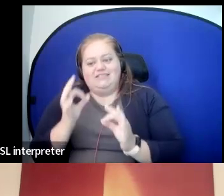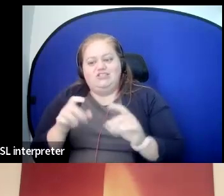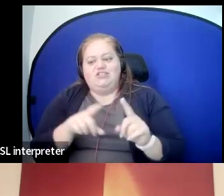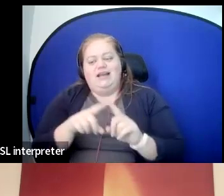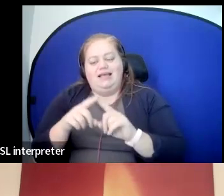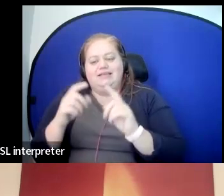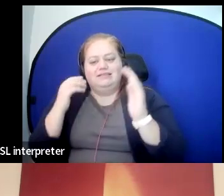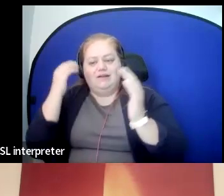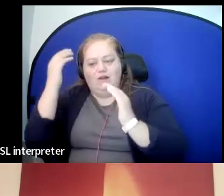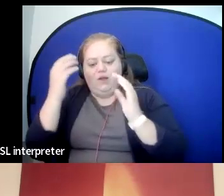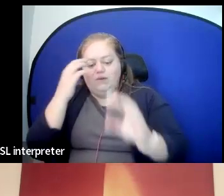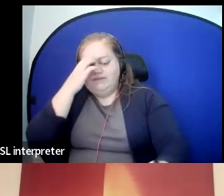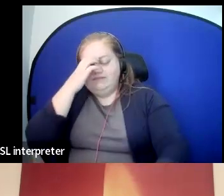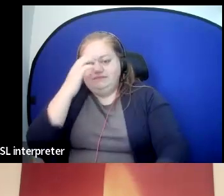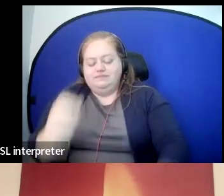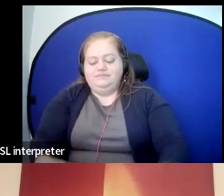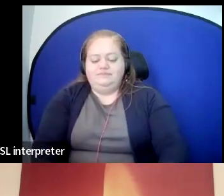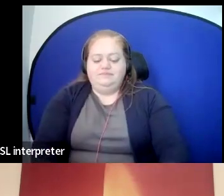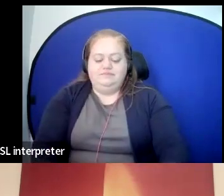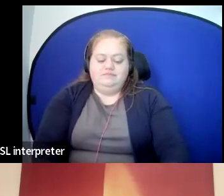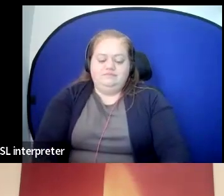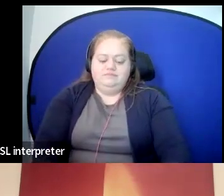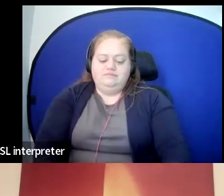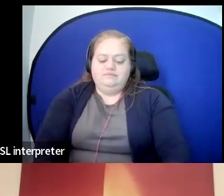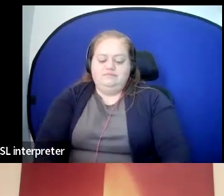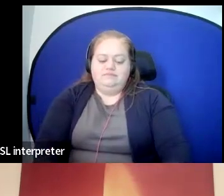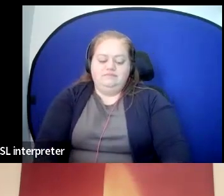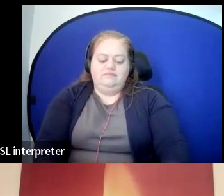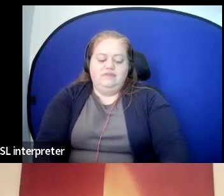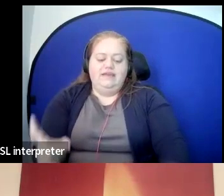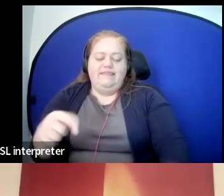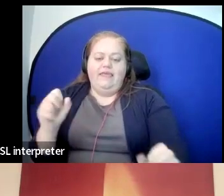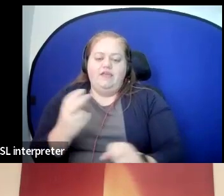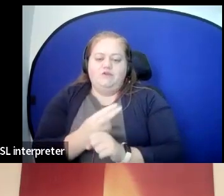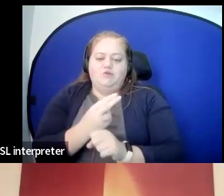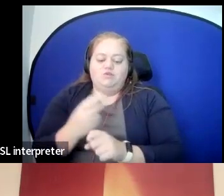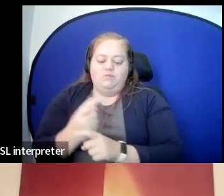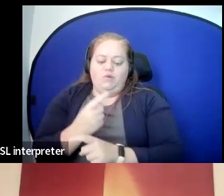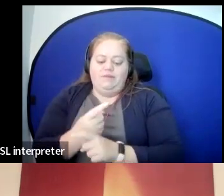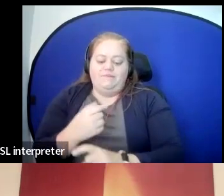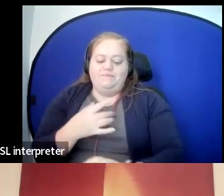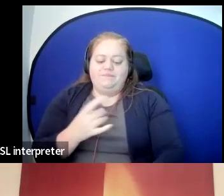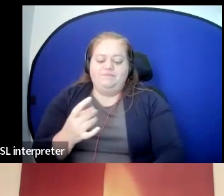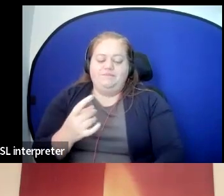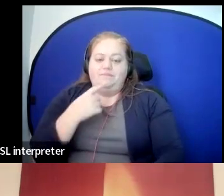and use it appropriately. I like to make the analogy with a knife.